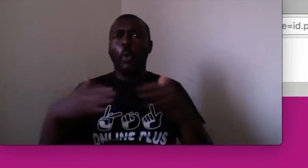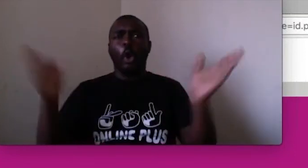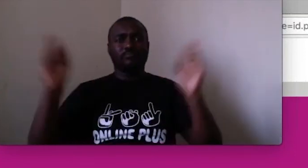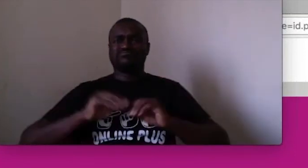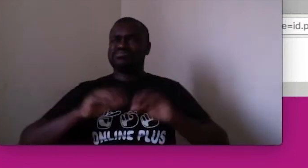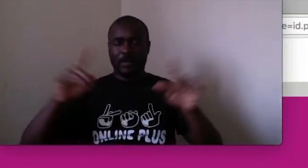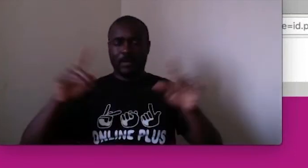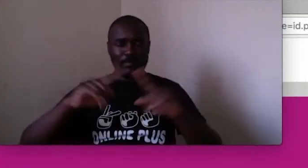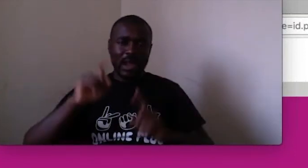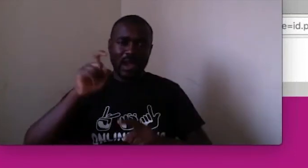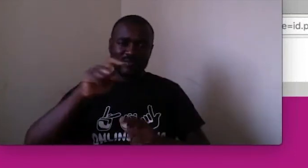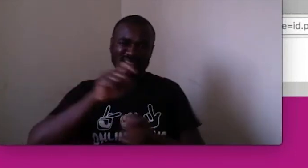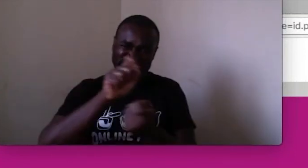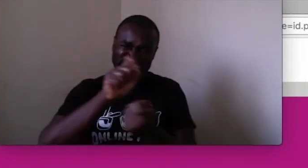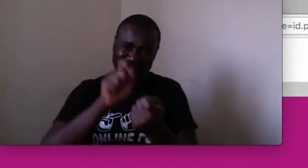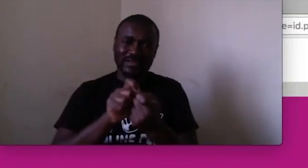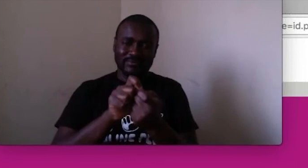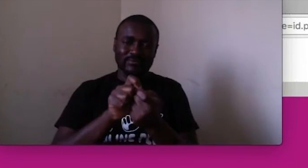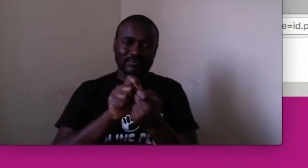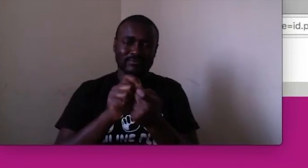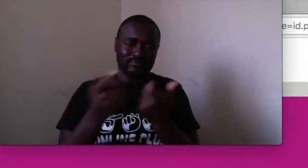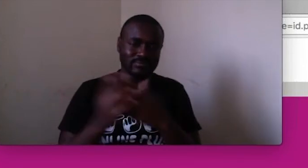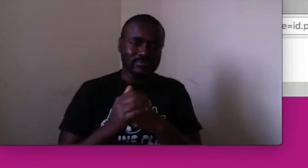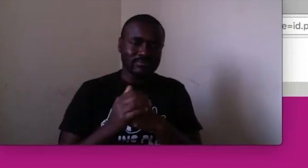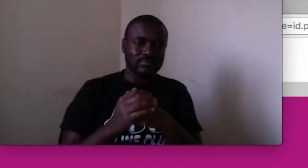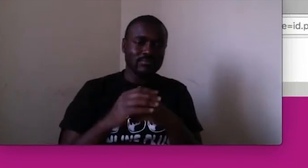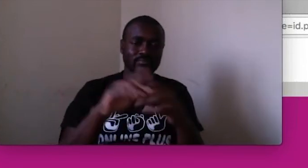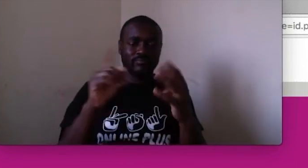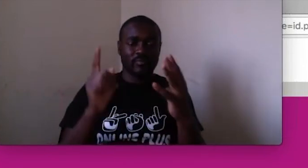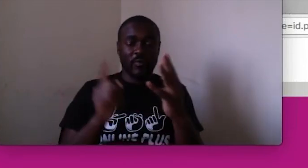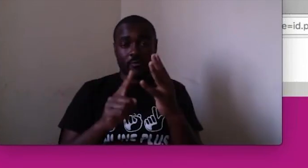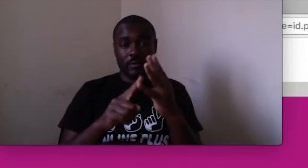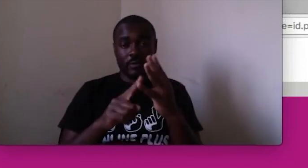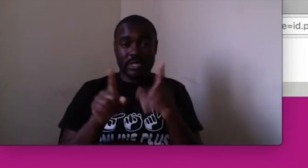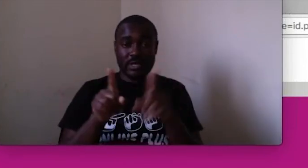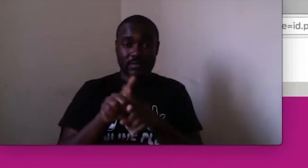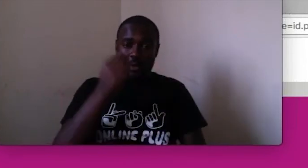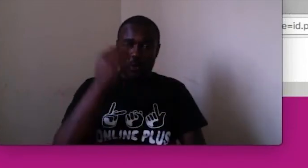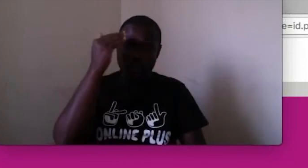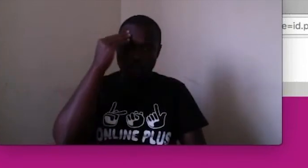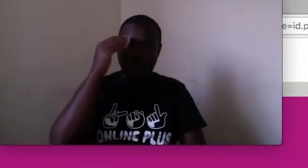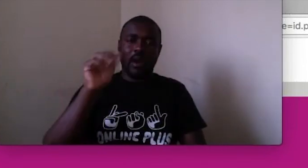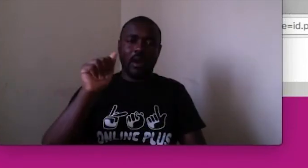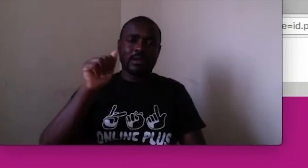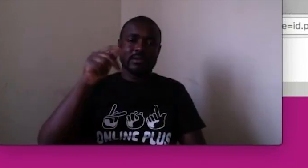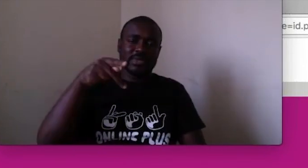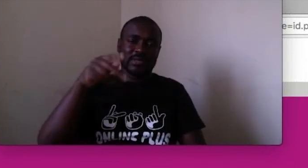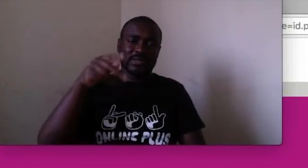but I also need to understand who is it for? since it is also open both for the hearing and the Deaf